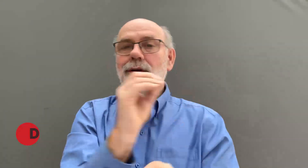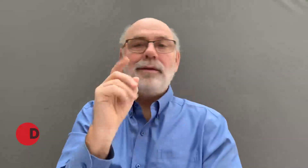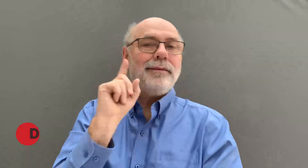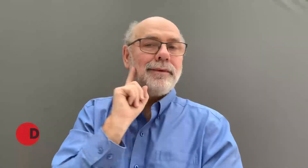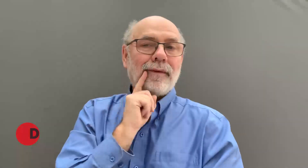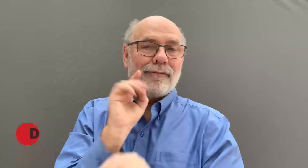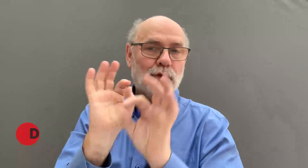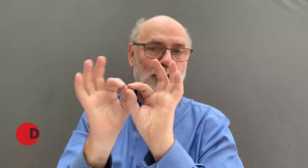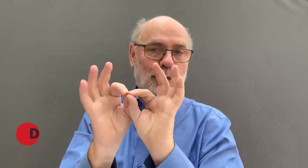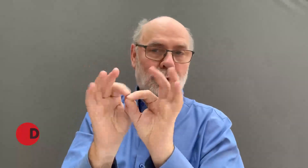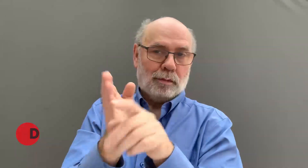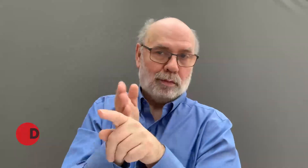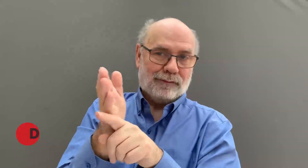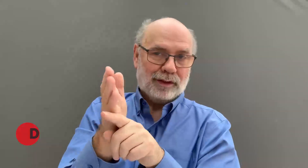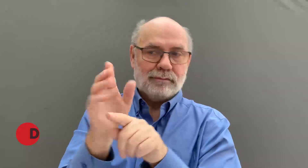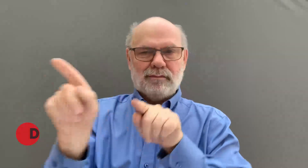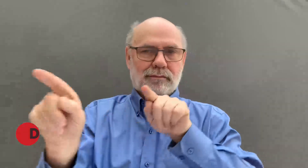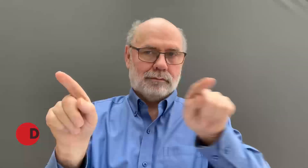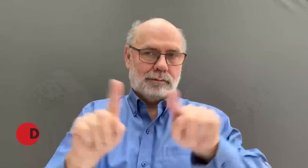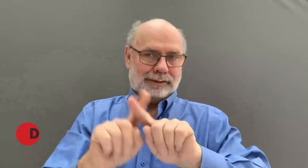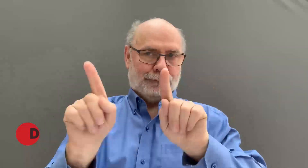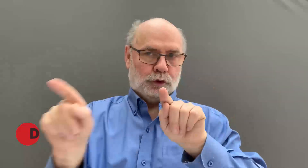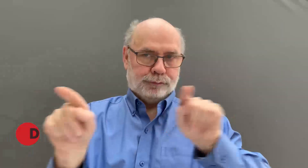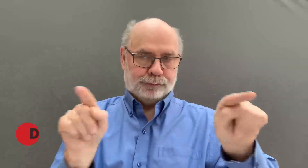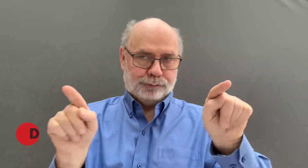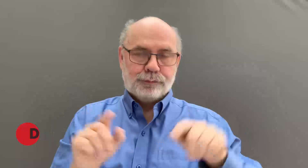and Deaf Interpreters. Both organizations are different.